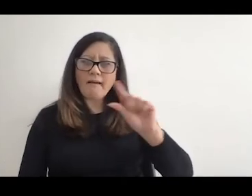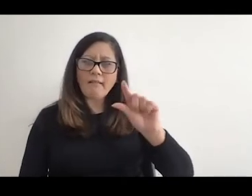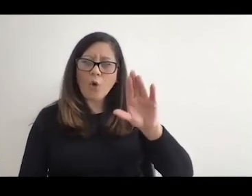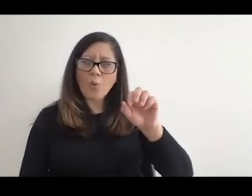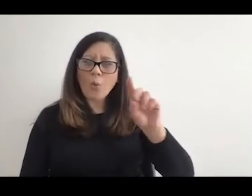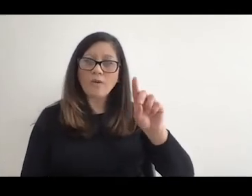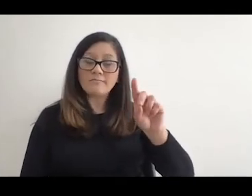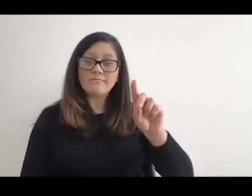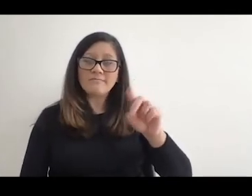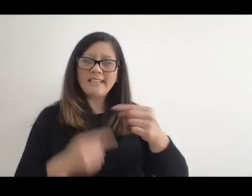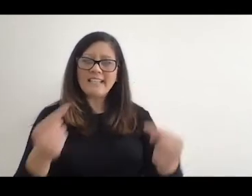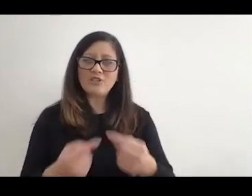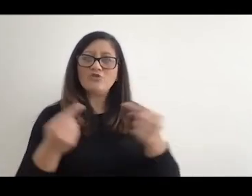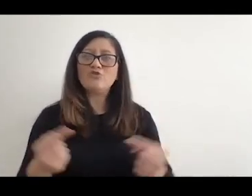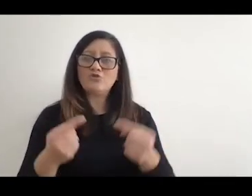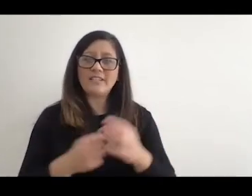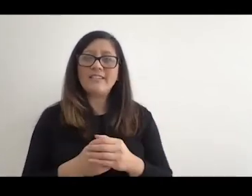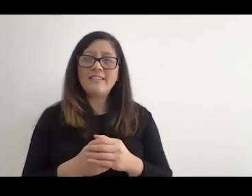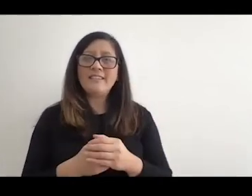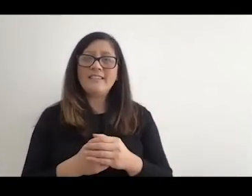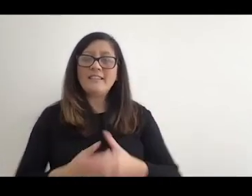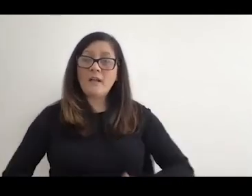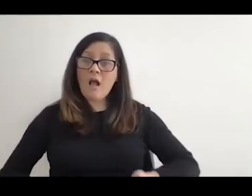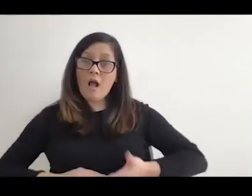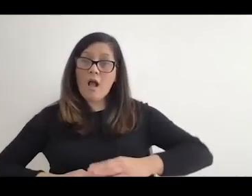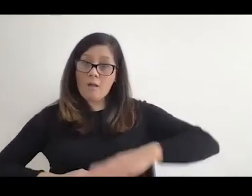so she has some movement in her upper body.